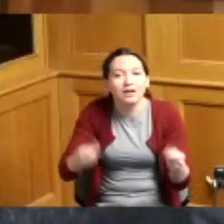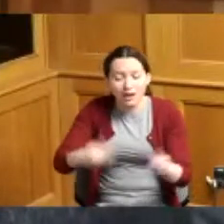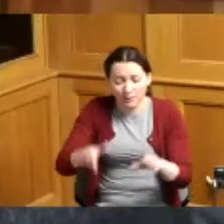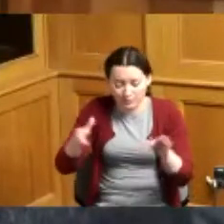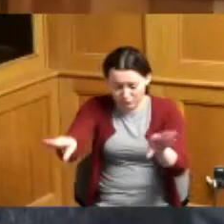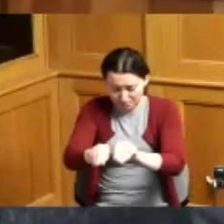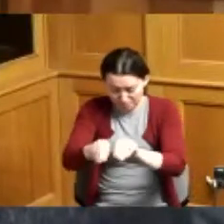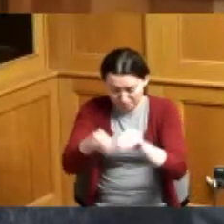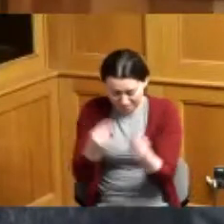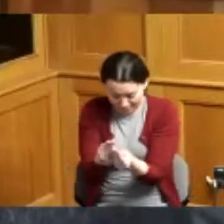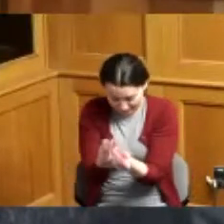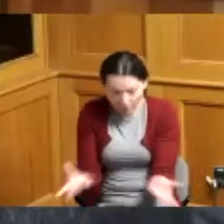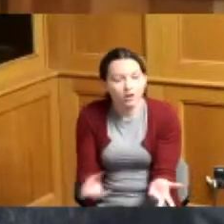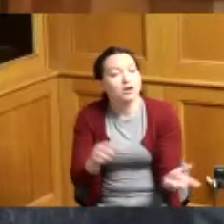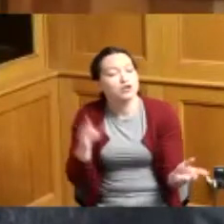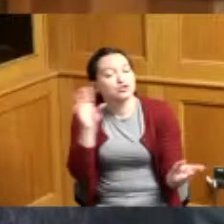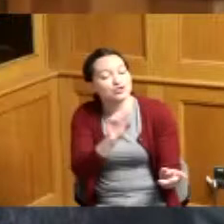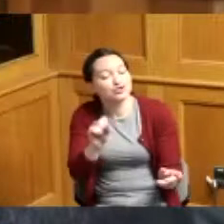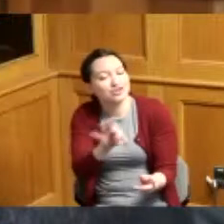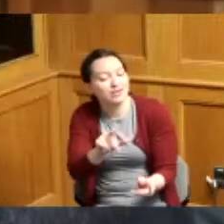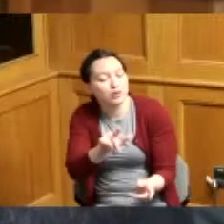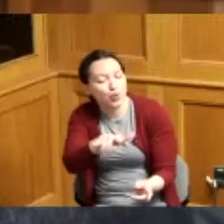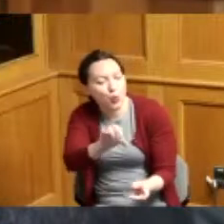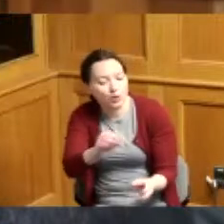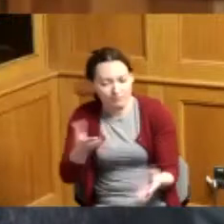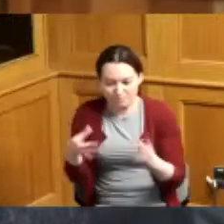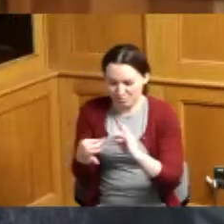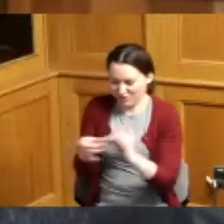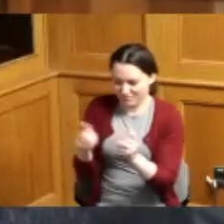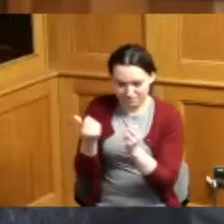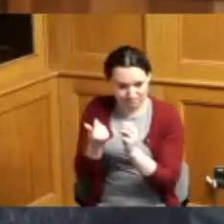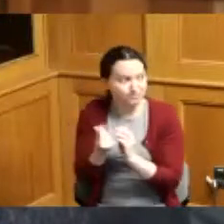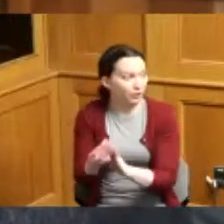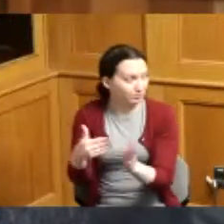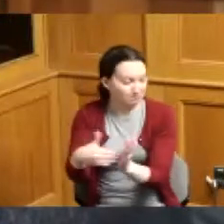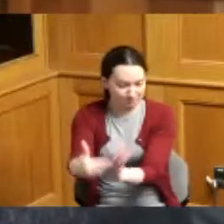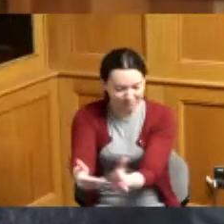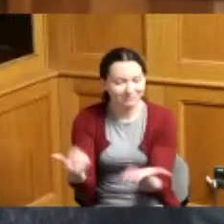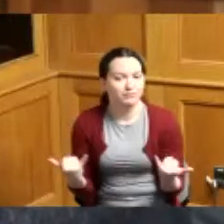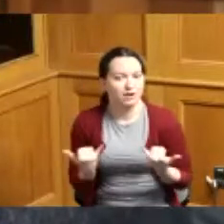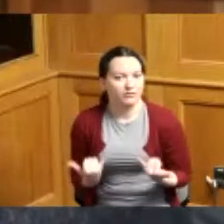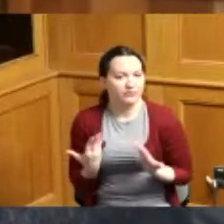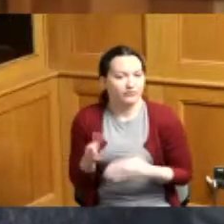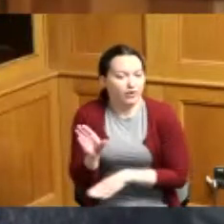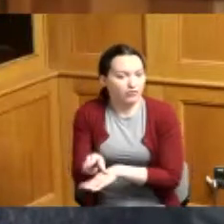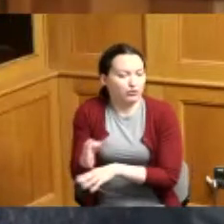us and Mr Aluotto has mentioned it a number of times uh this afternoon that you know the